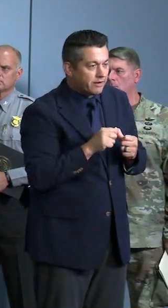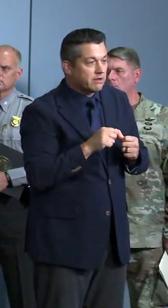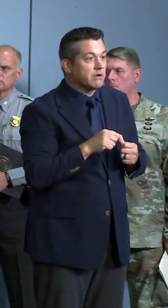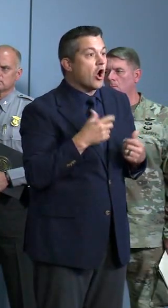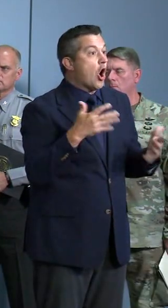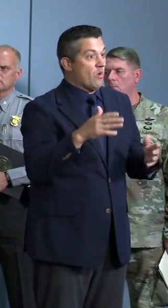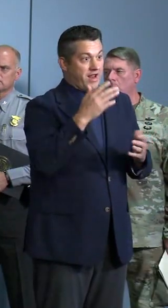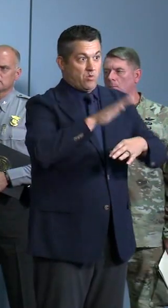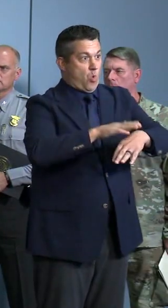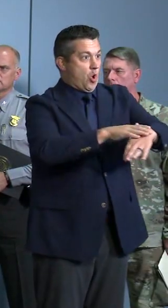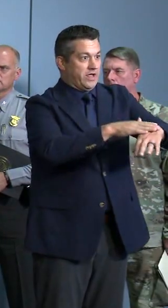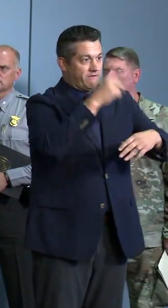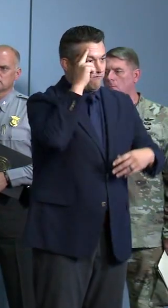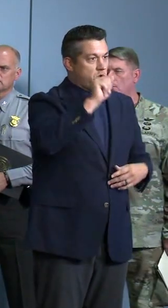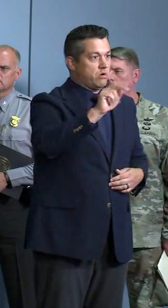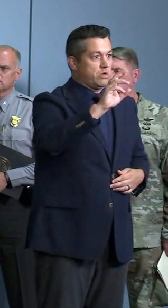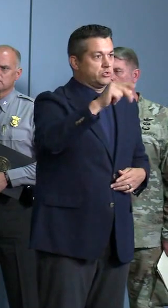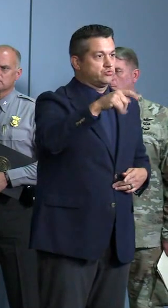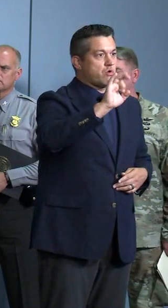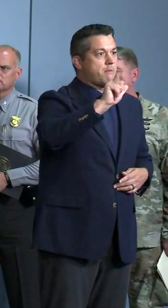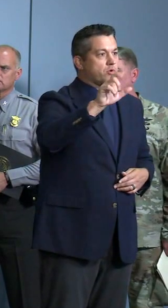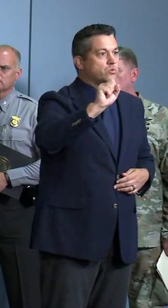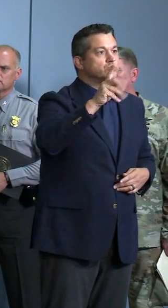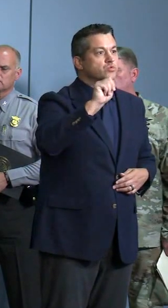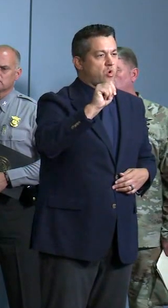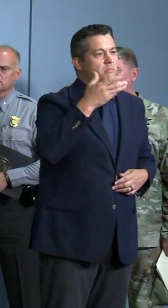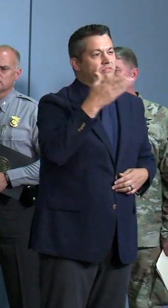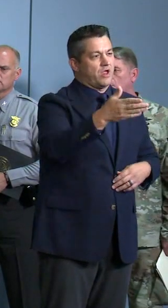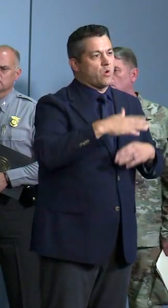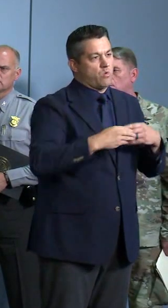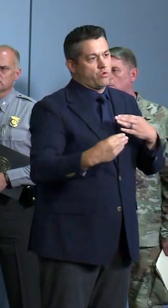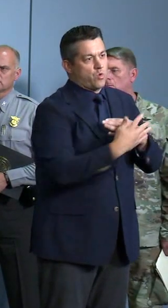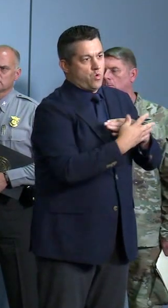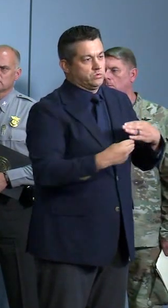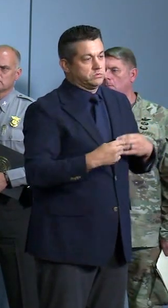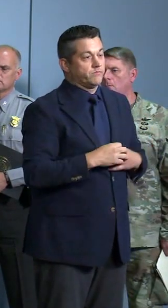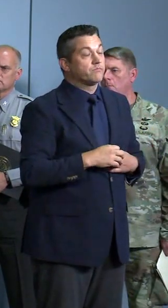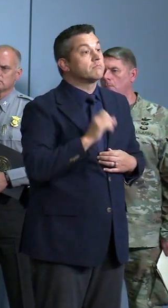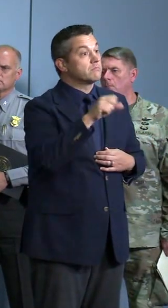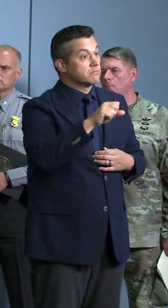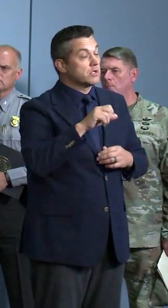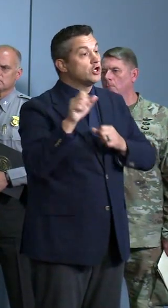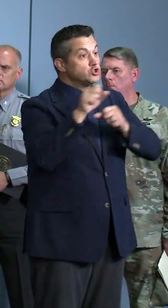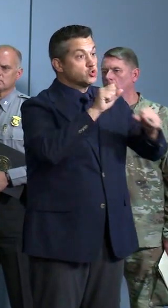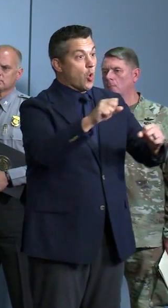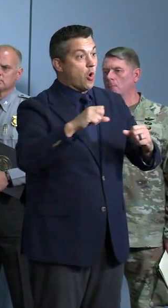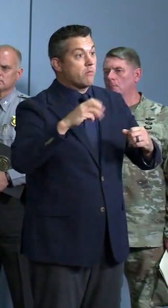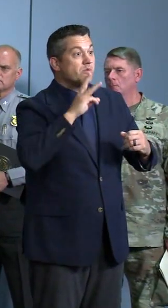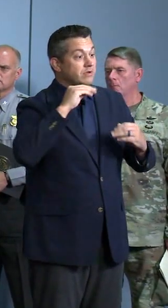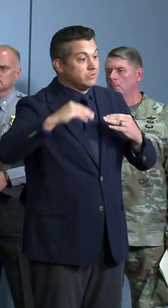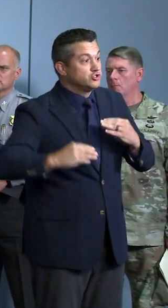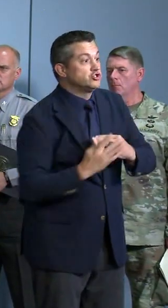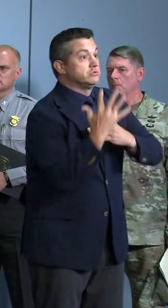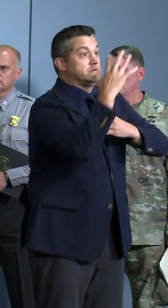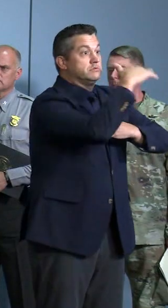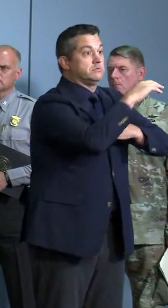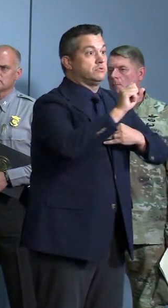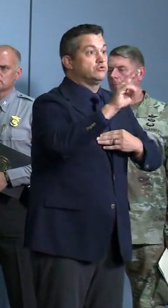the coast. We're concerned about